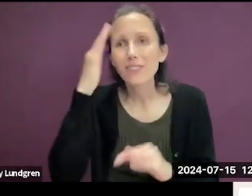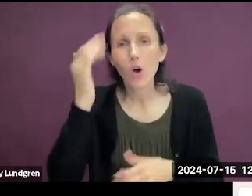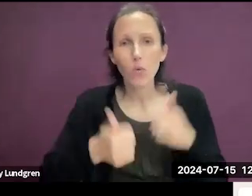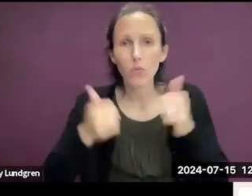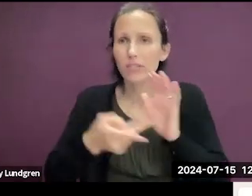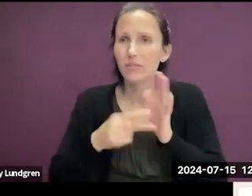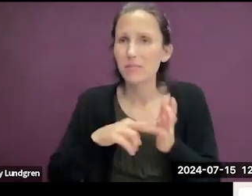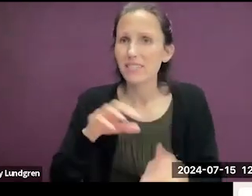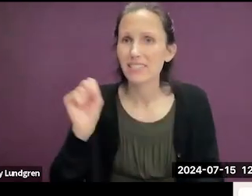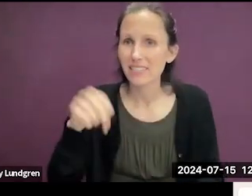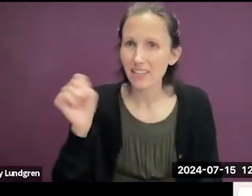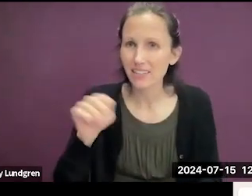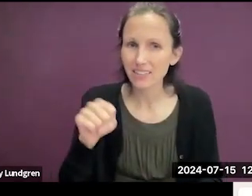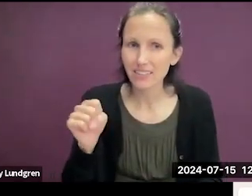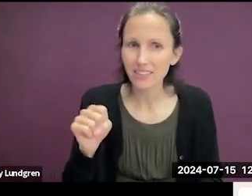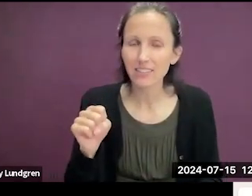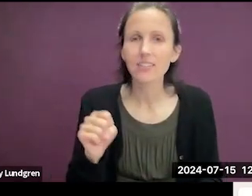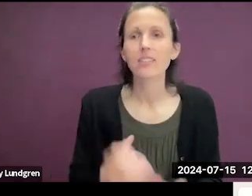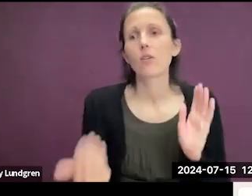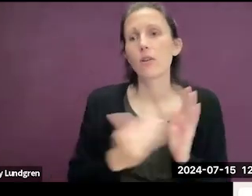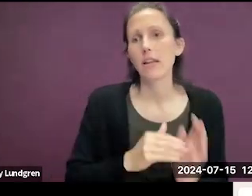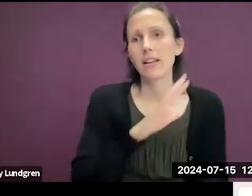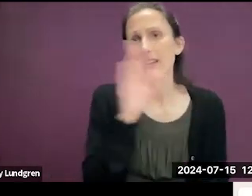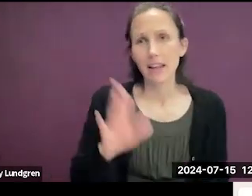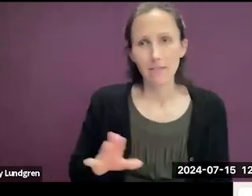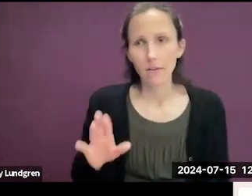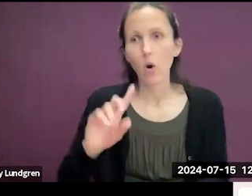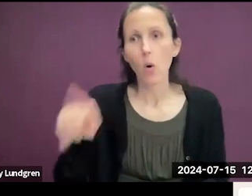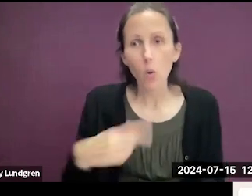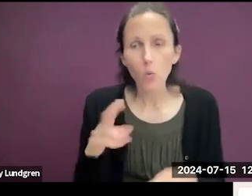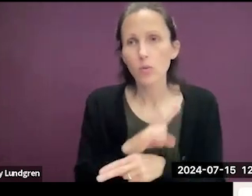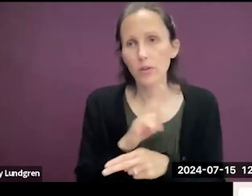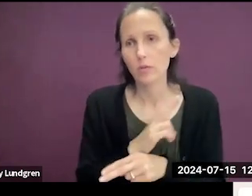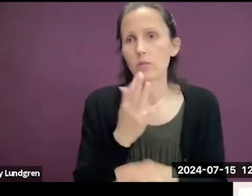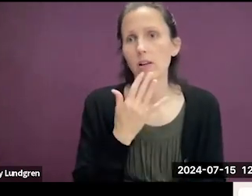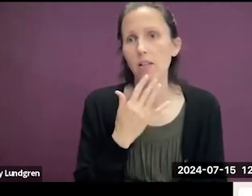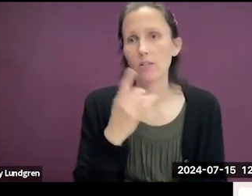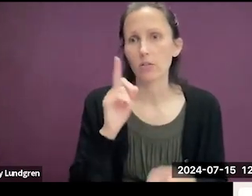So again, never convey information only with color. Use those text descriptors if you can.